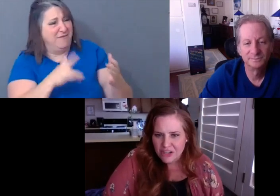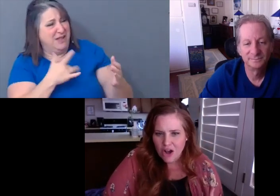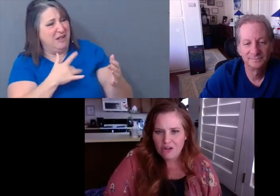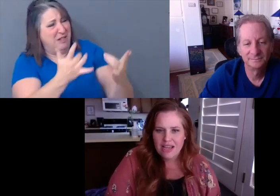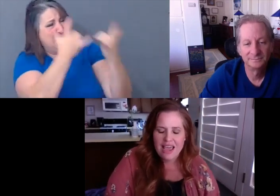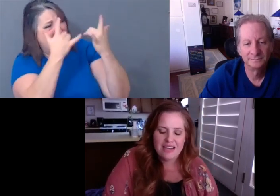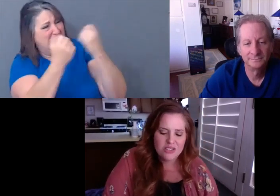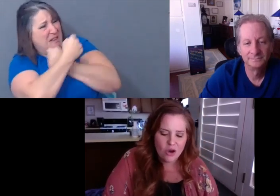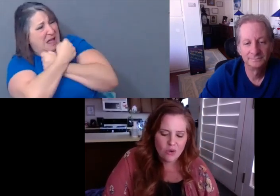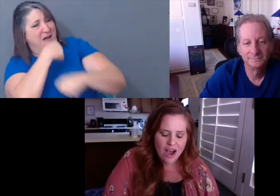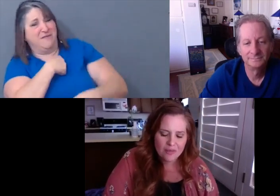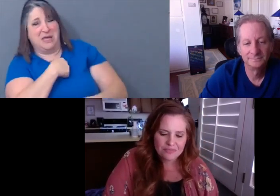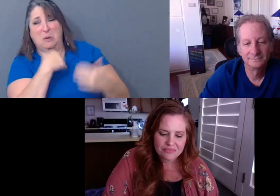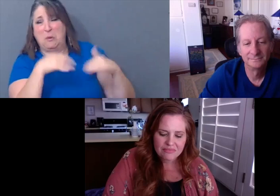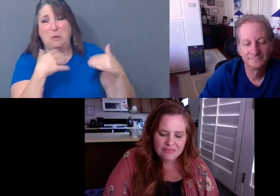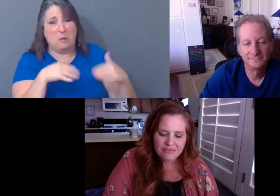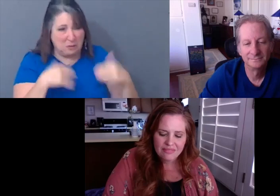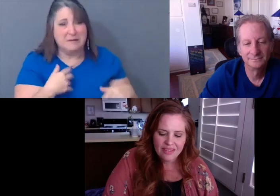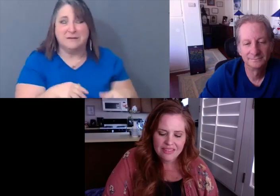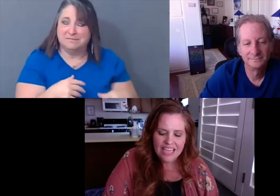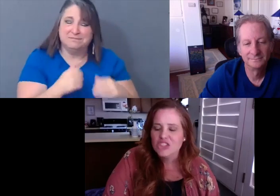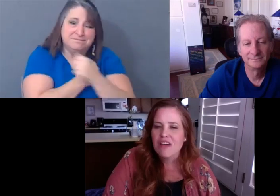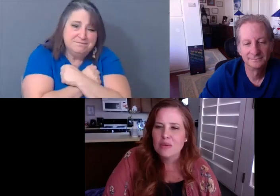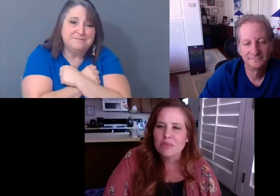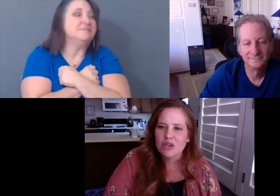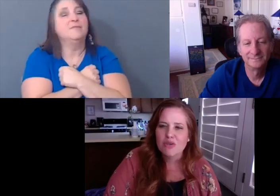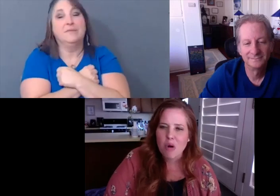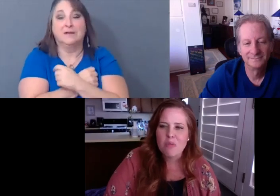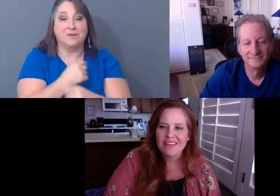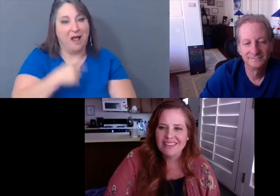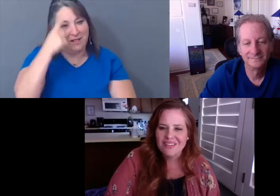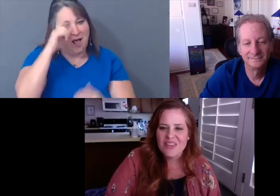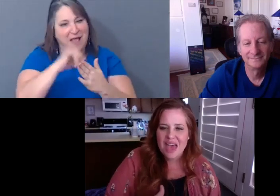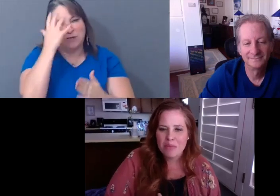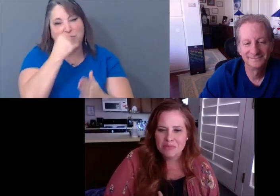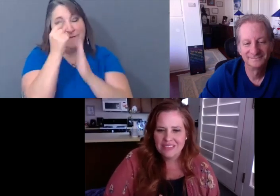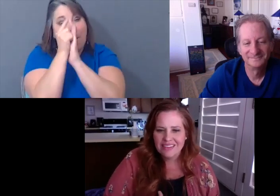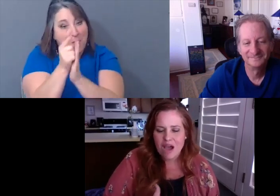You know, and so, I just thought that was a beautiful moment for them,